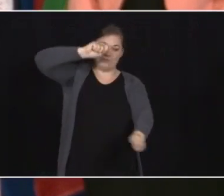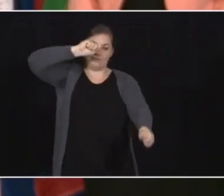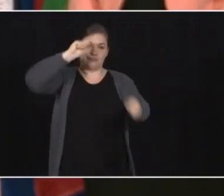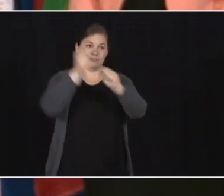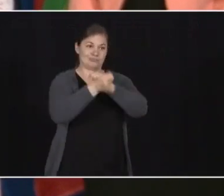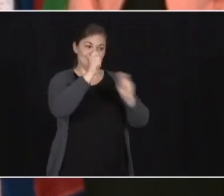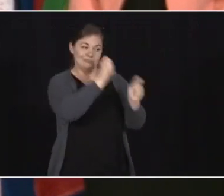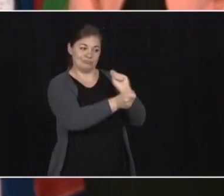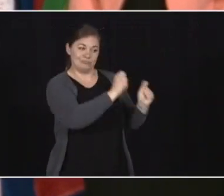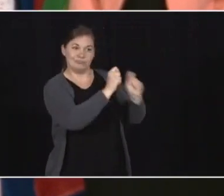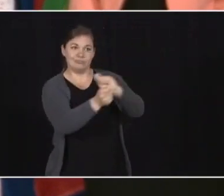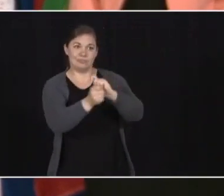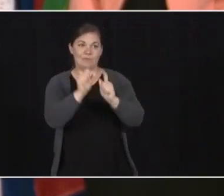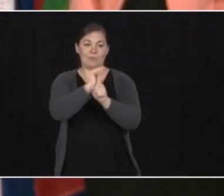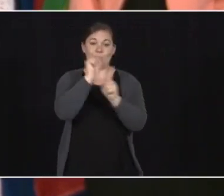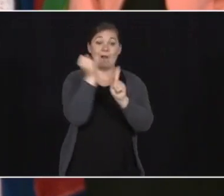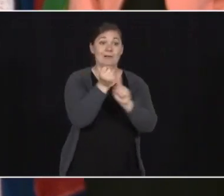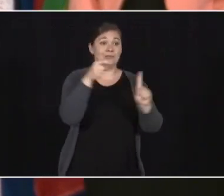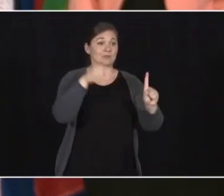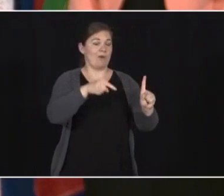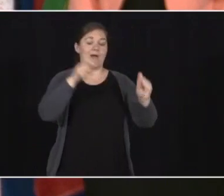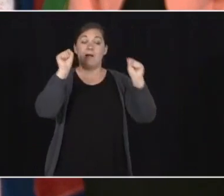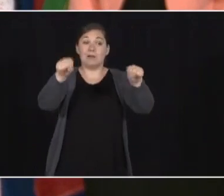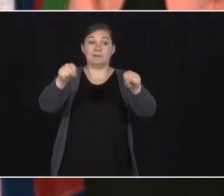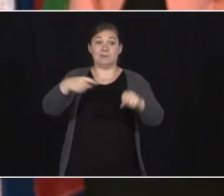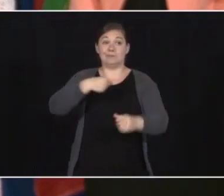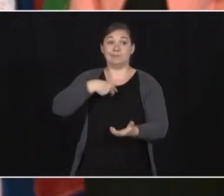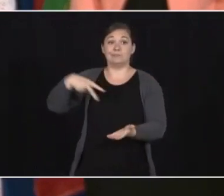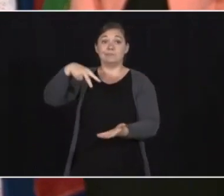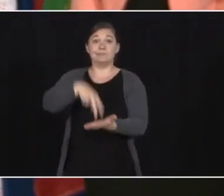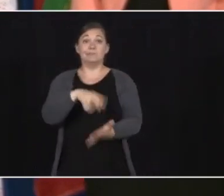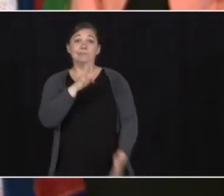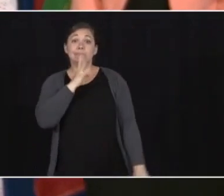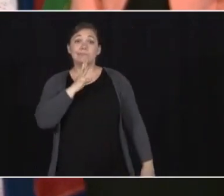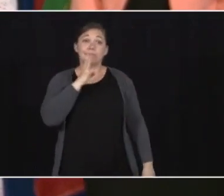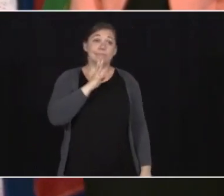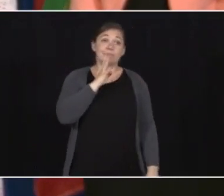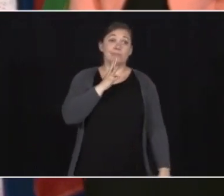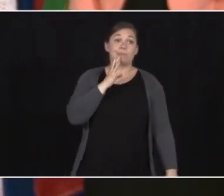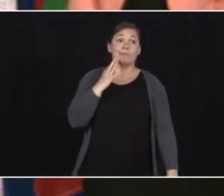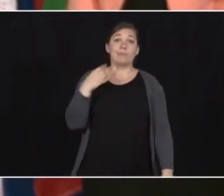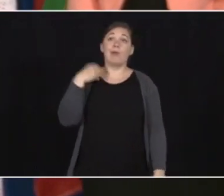I can stand here right now and tell you I'm sure Ontario is not the only province